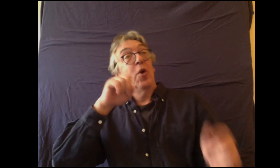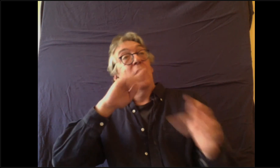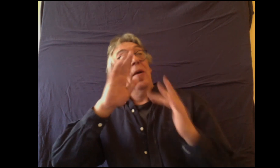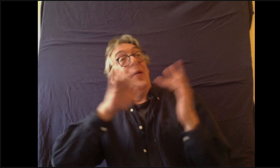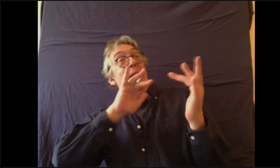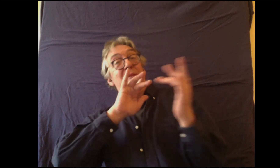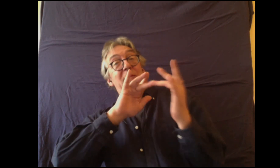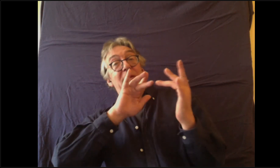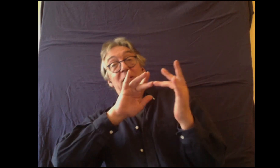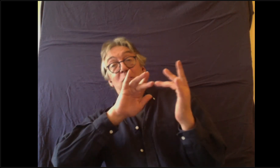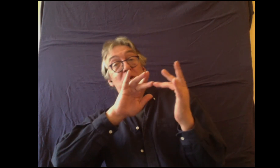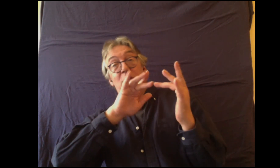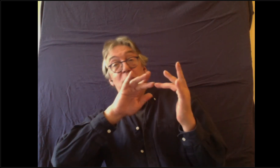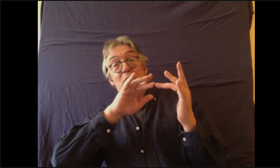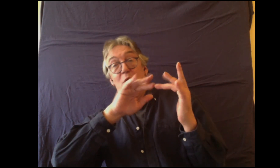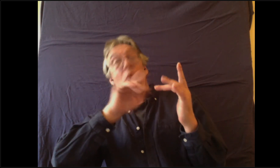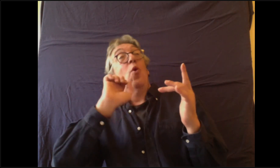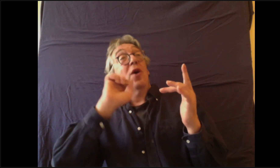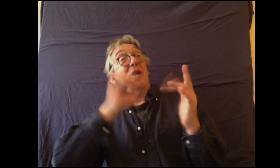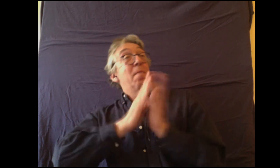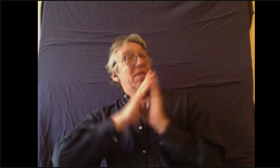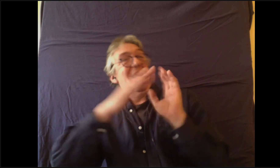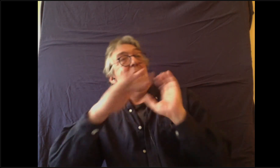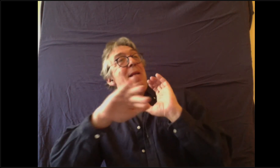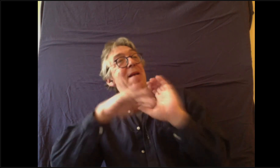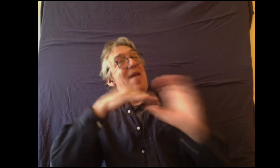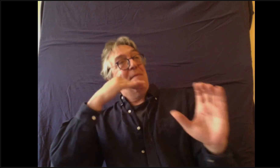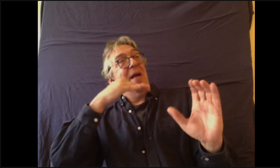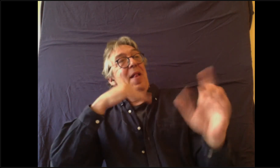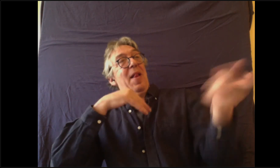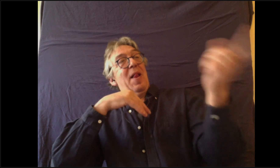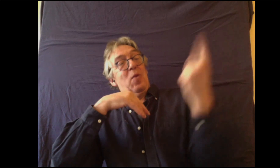that you can ask me the questions through email and then I'll answer.